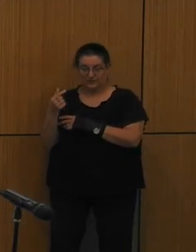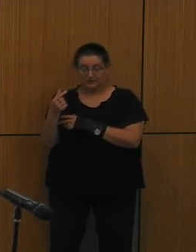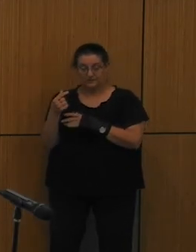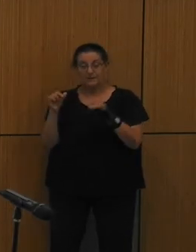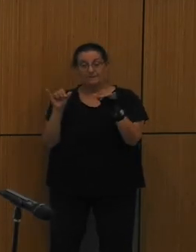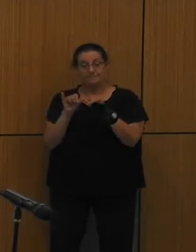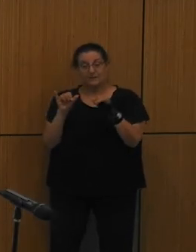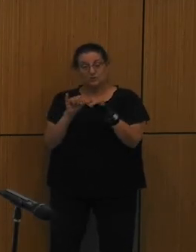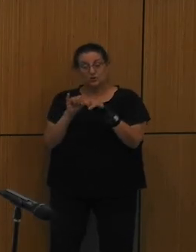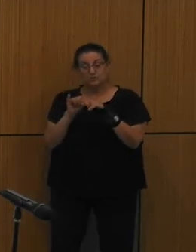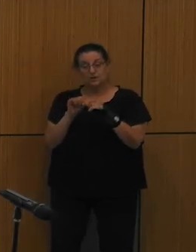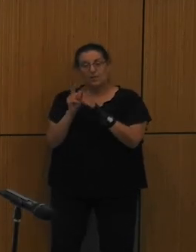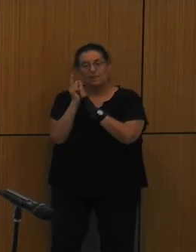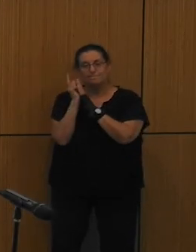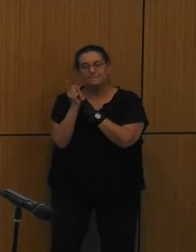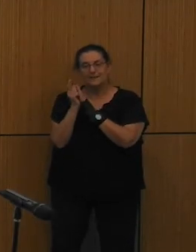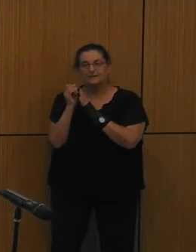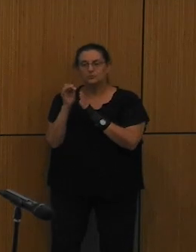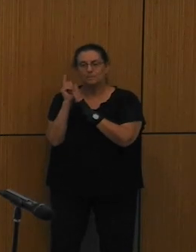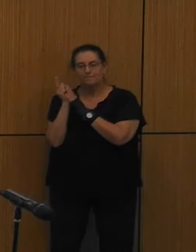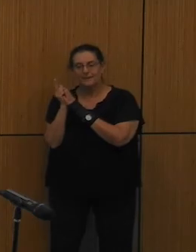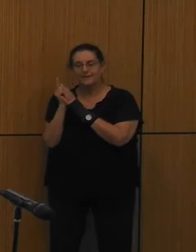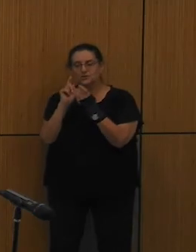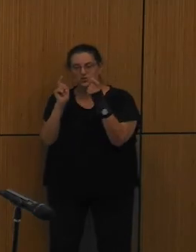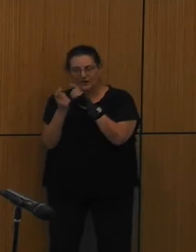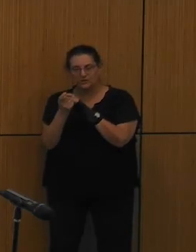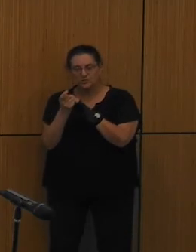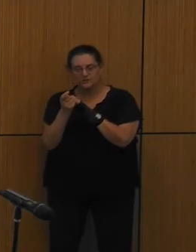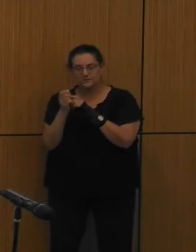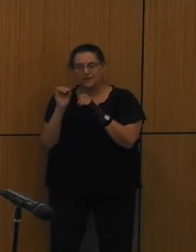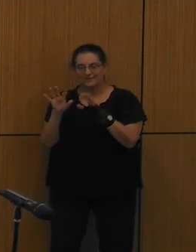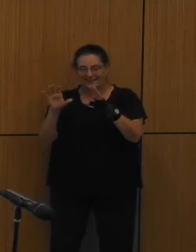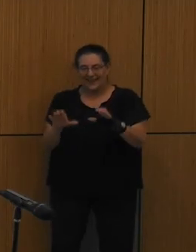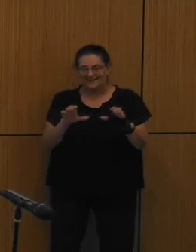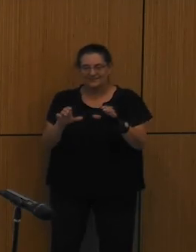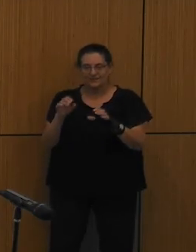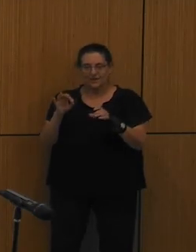these kind of moment to moment changes in the activity within the brain. Right.